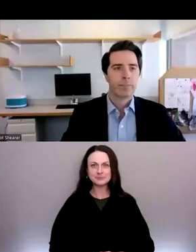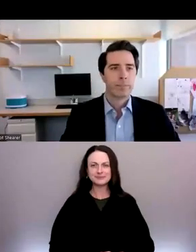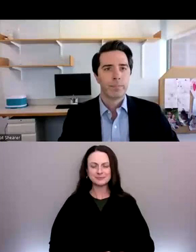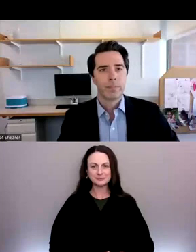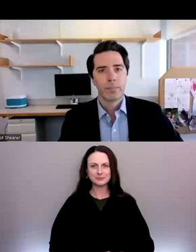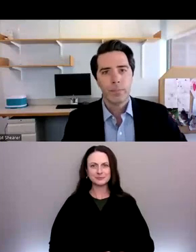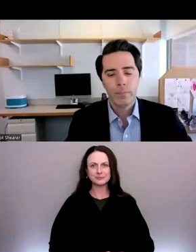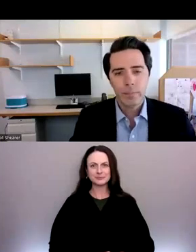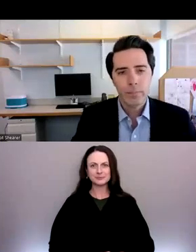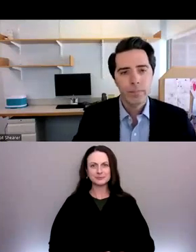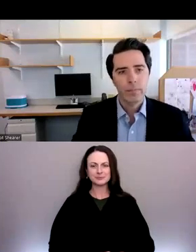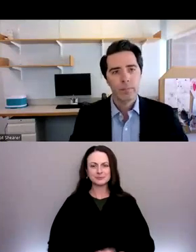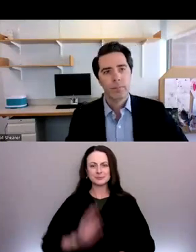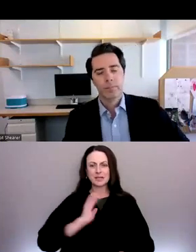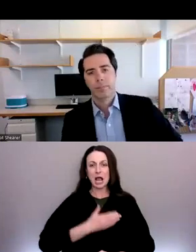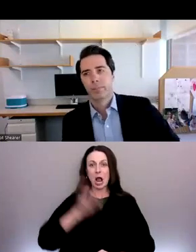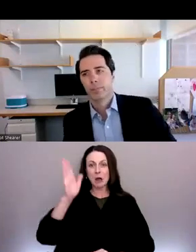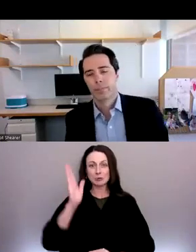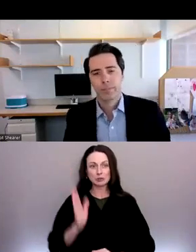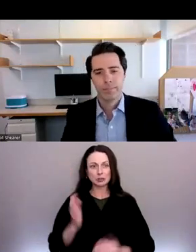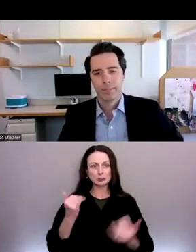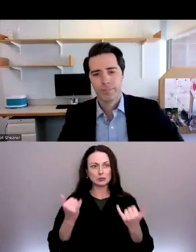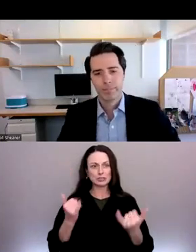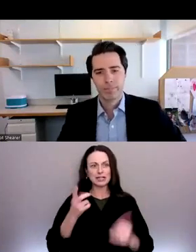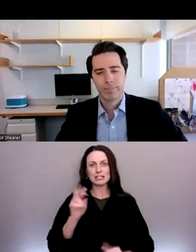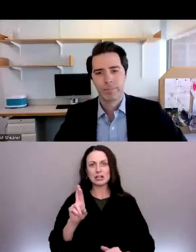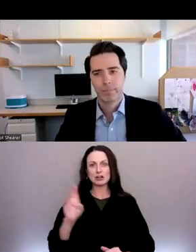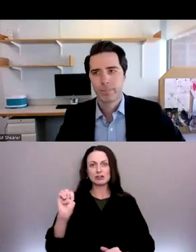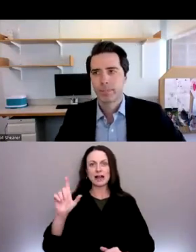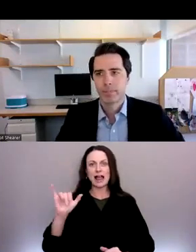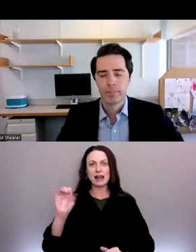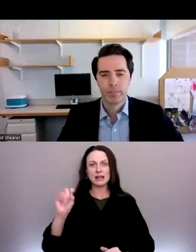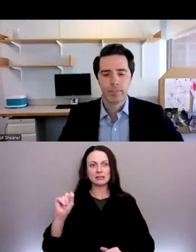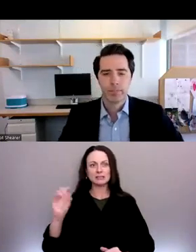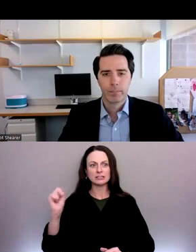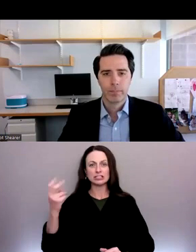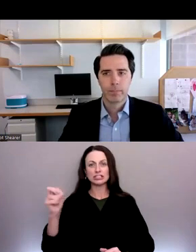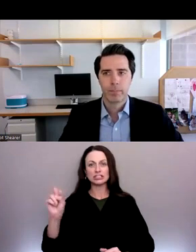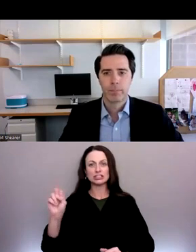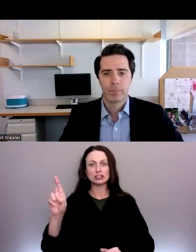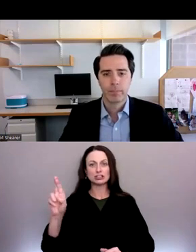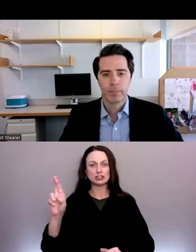our presenter today is Dr Elliot Shearer